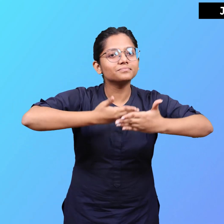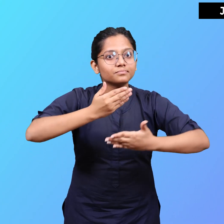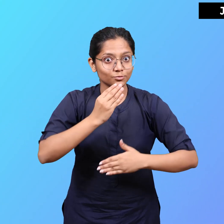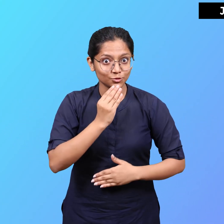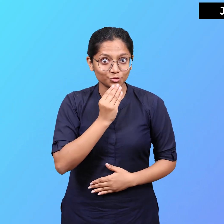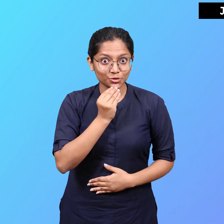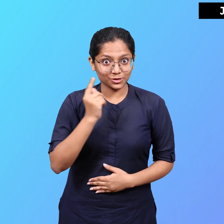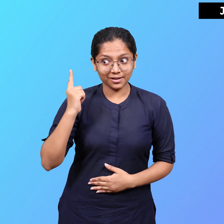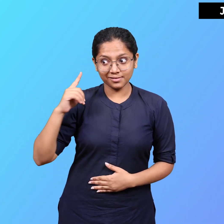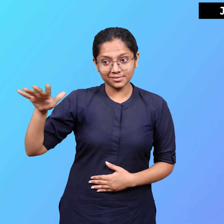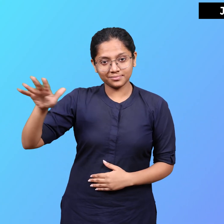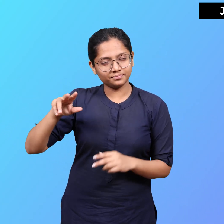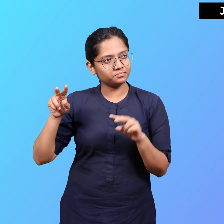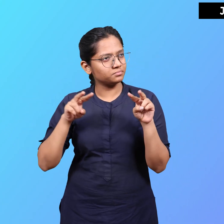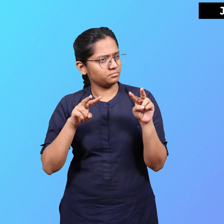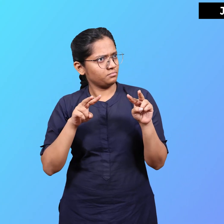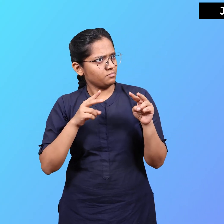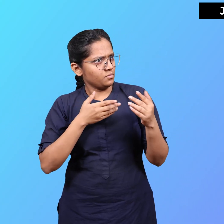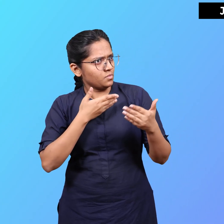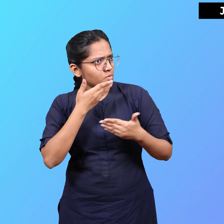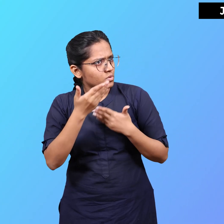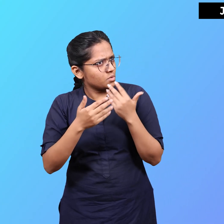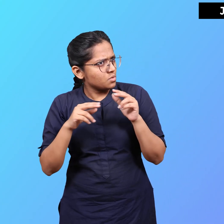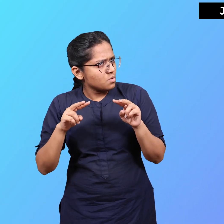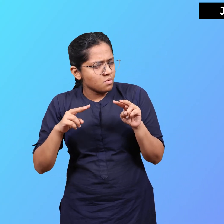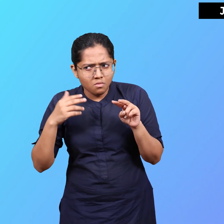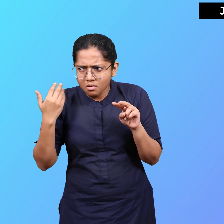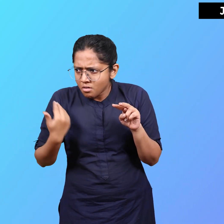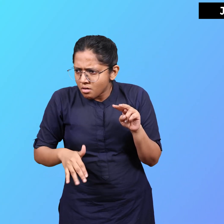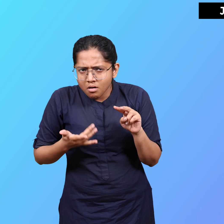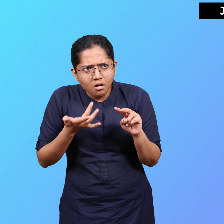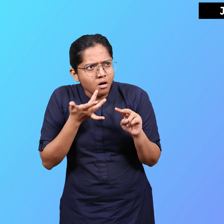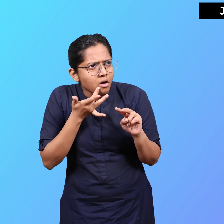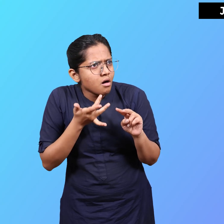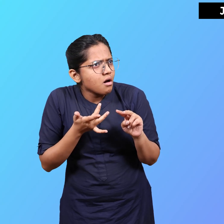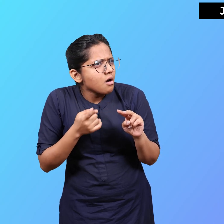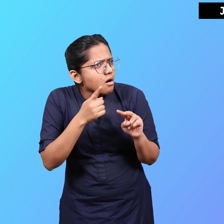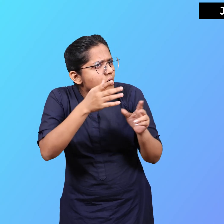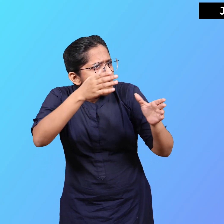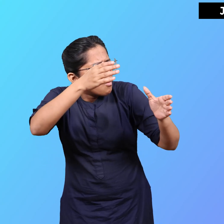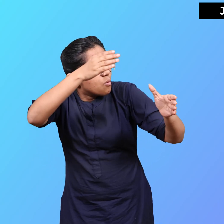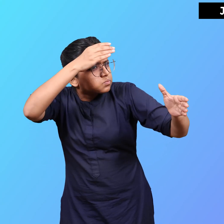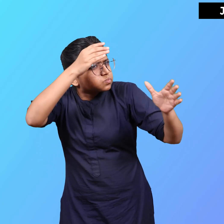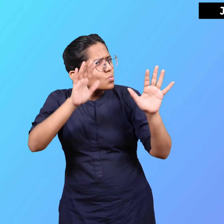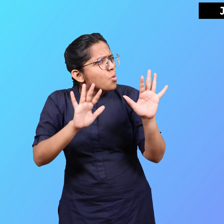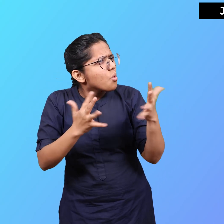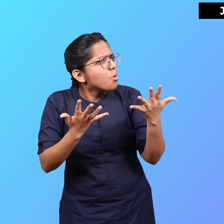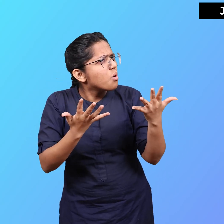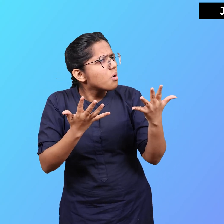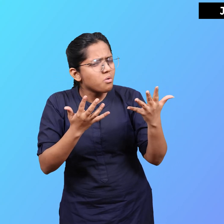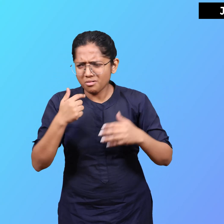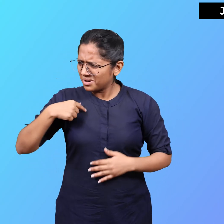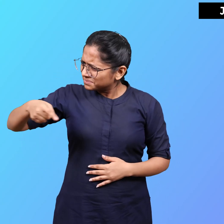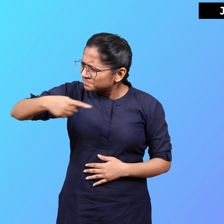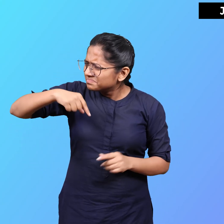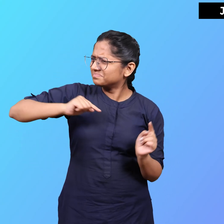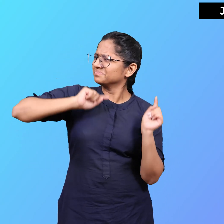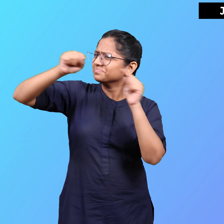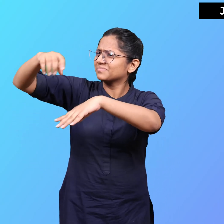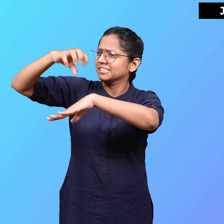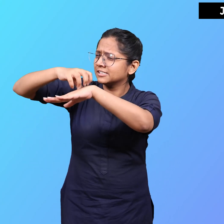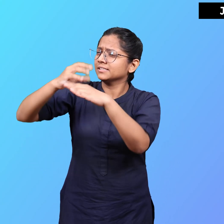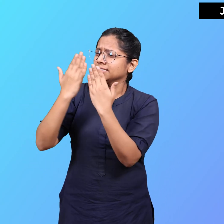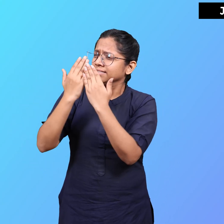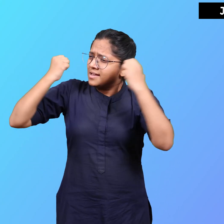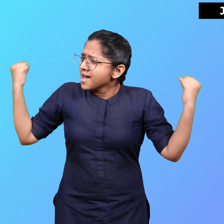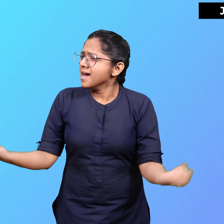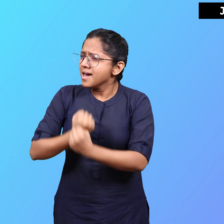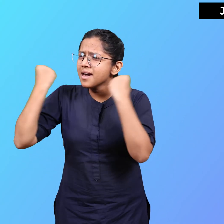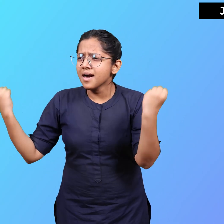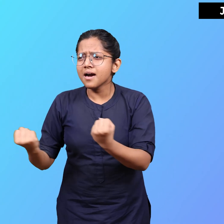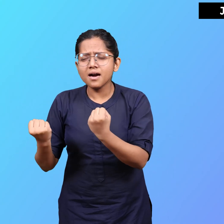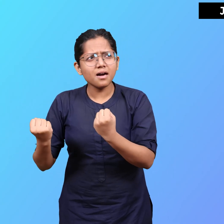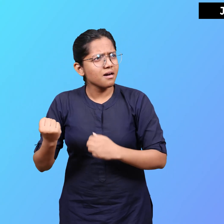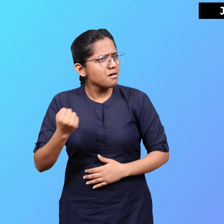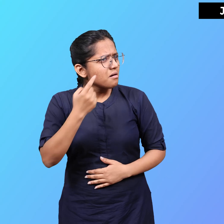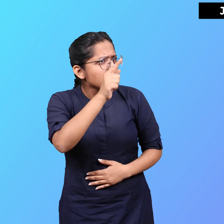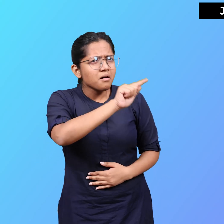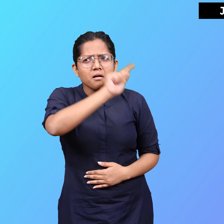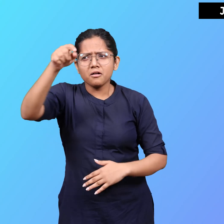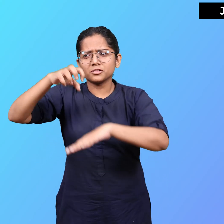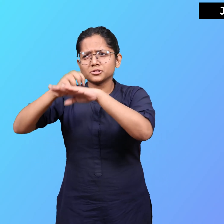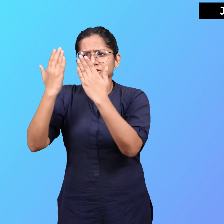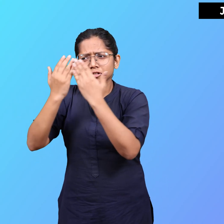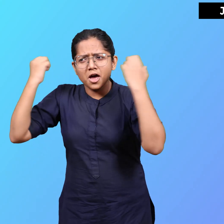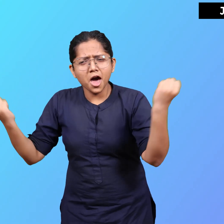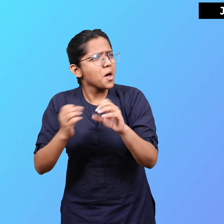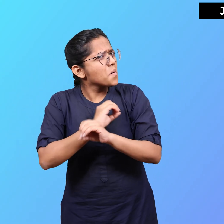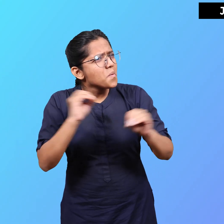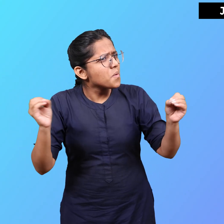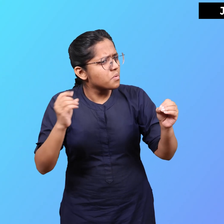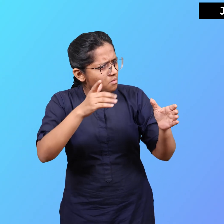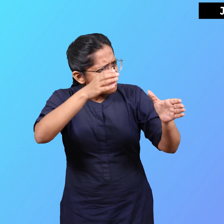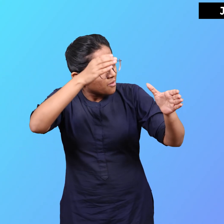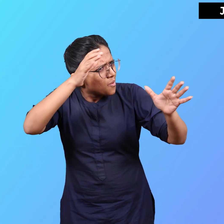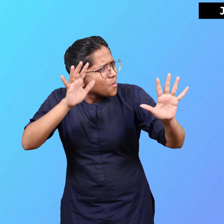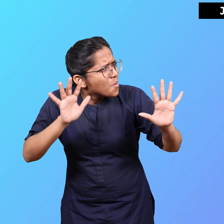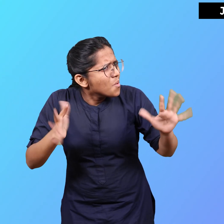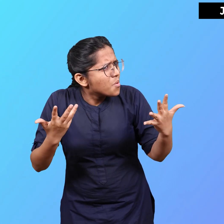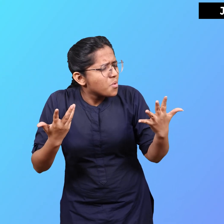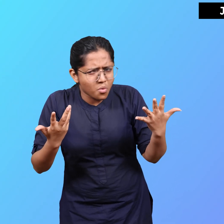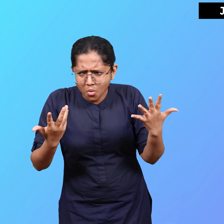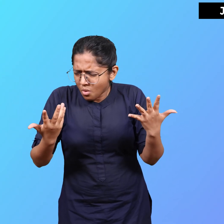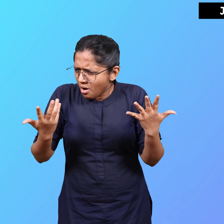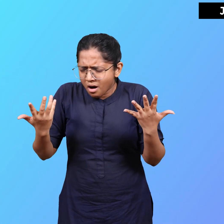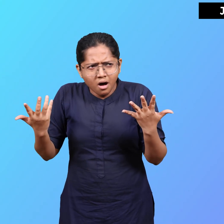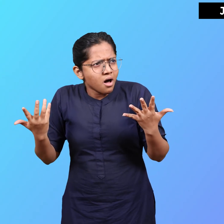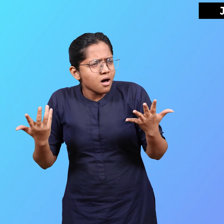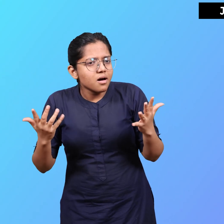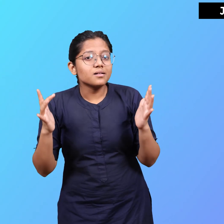The Jewish leaders were amazed and said, “How did this man learn so much? He never had the kind of teaching we had!”